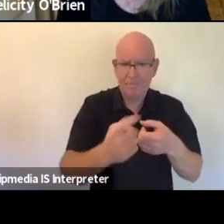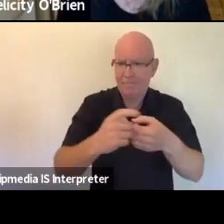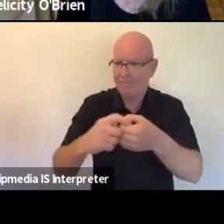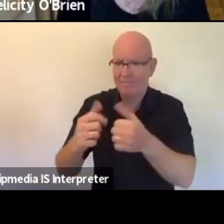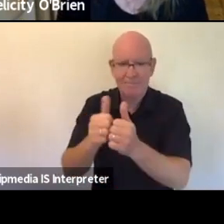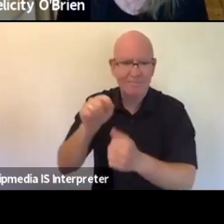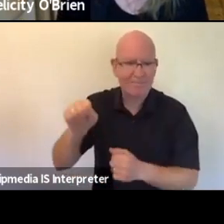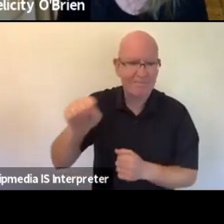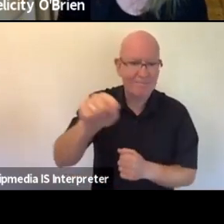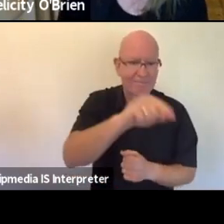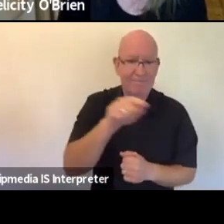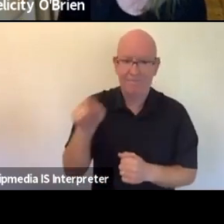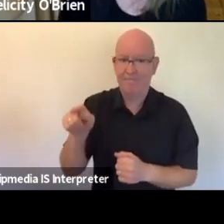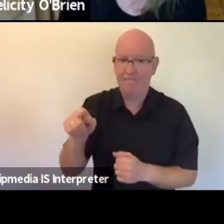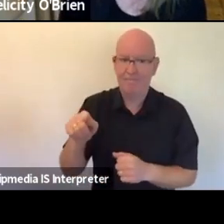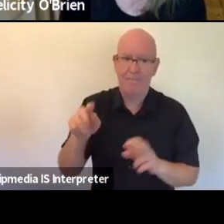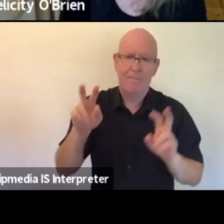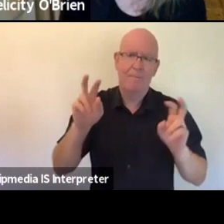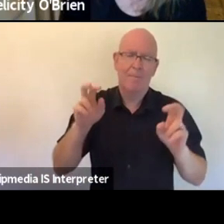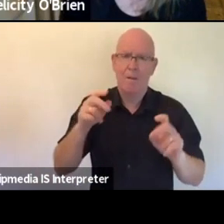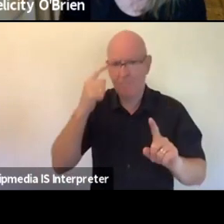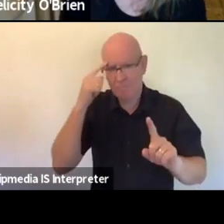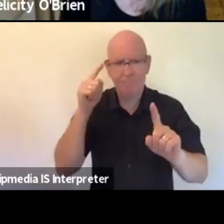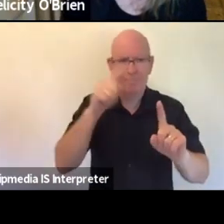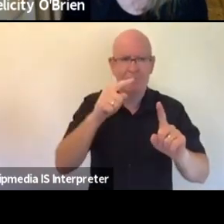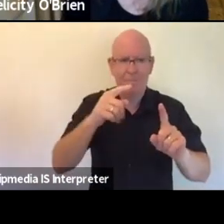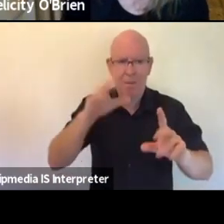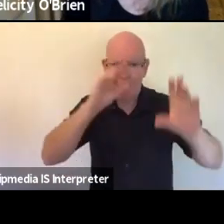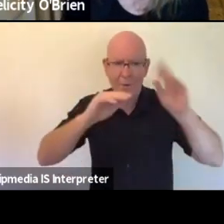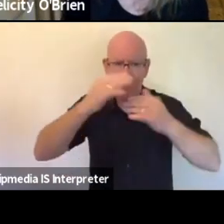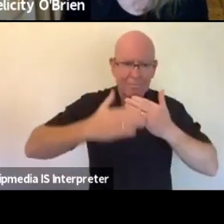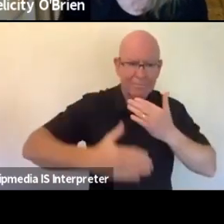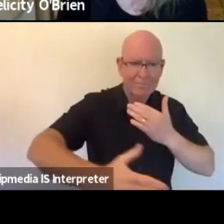for children, the elderly and people with a disability.